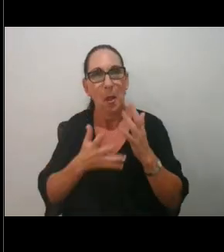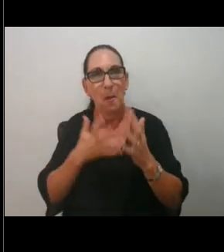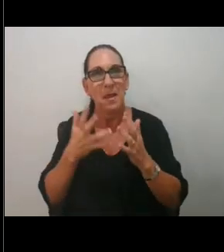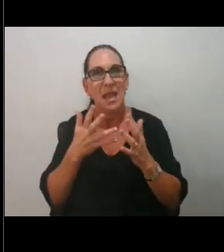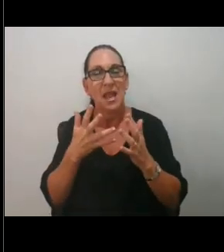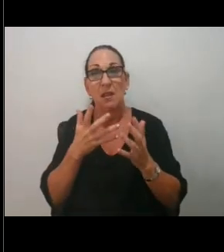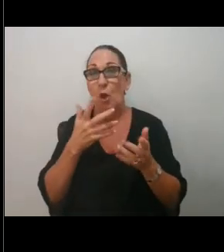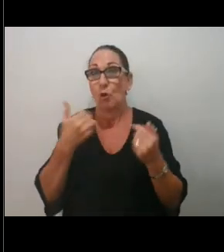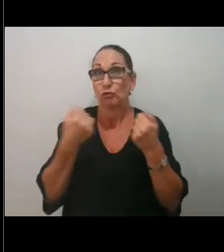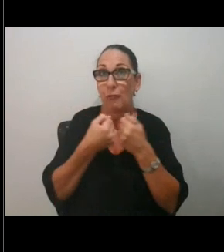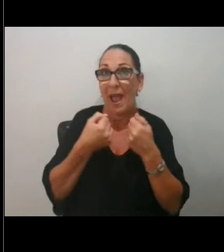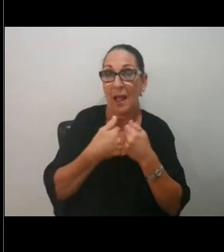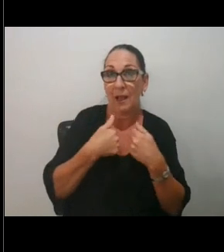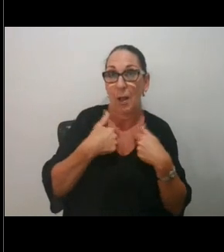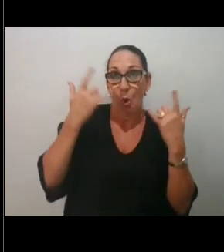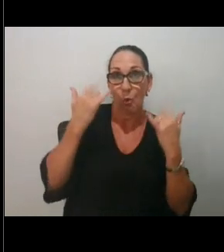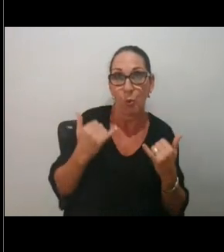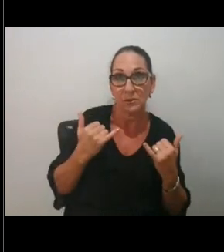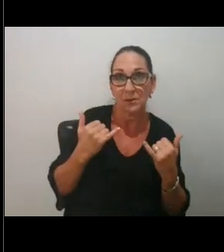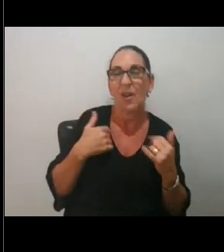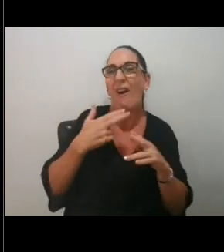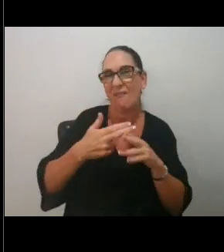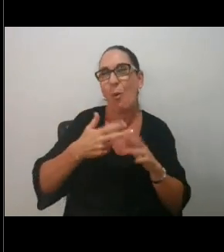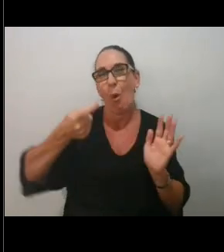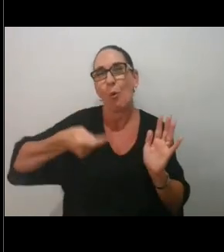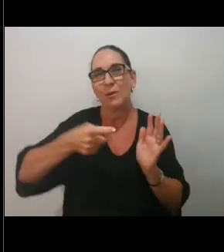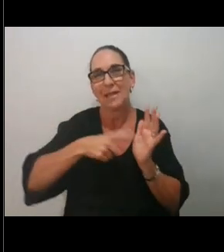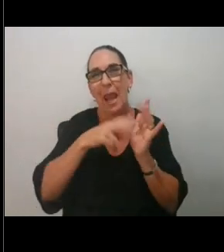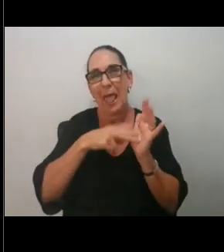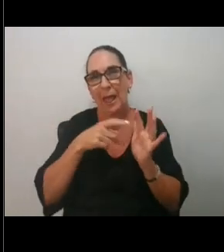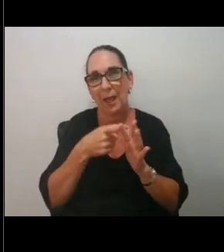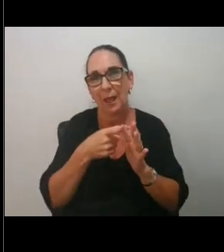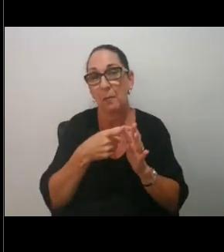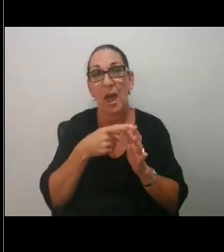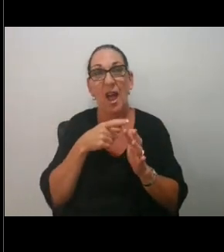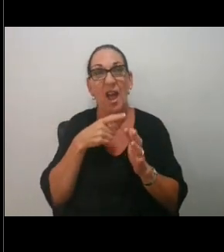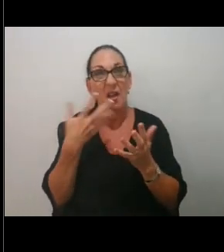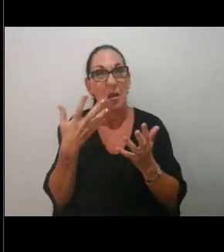we refer to if someone is referred to the Drug and Alcohol Court and it seems like the Murri Court